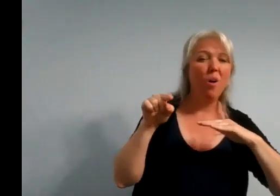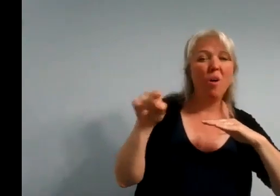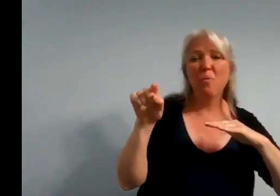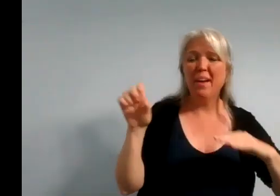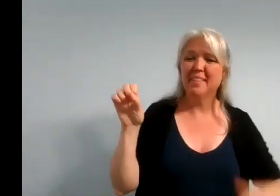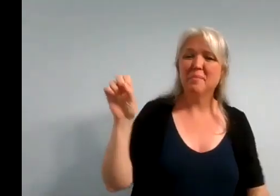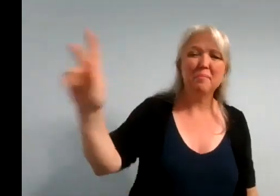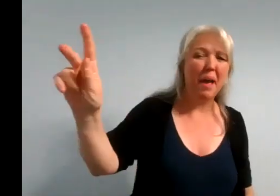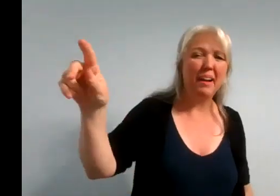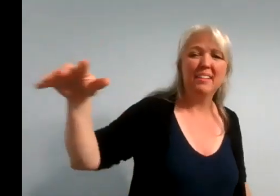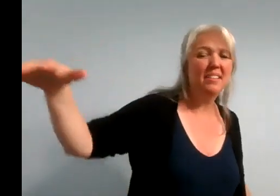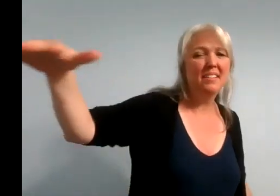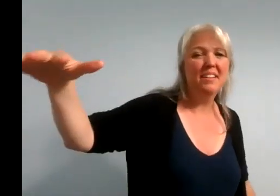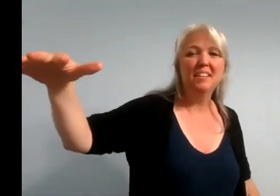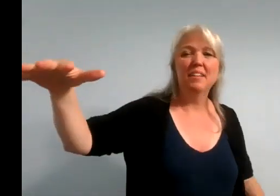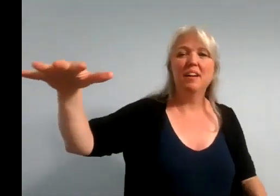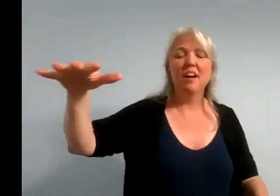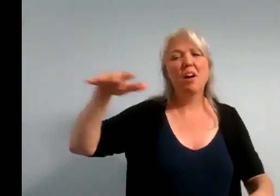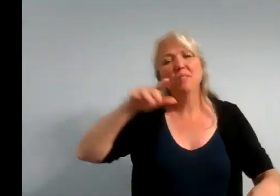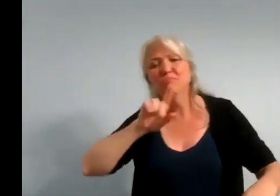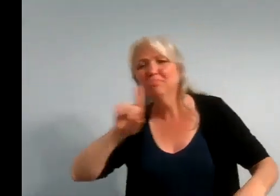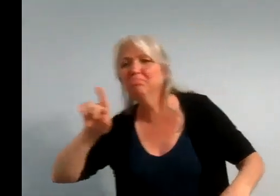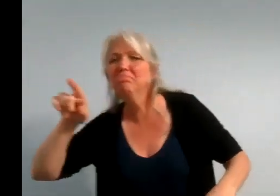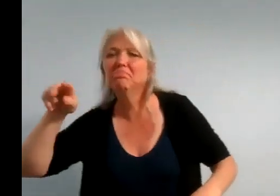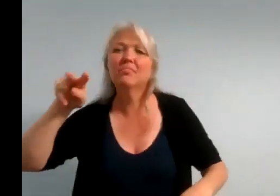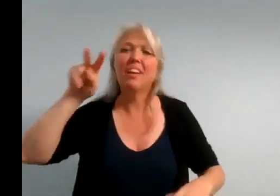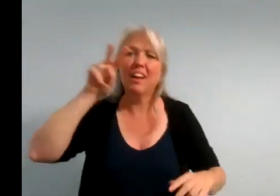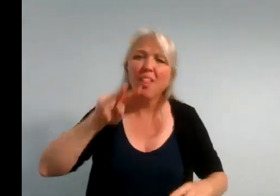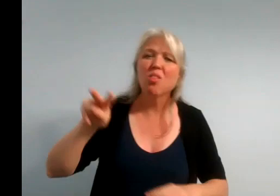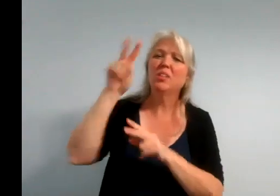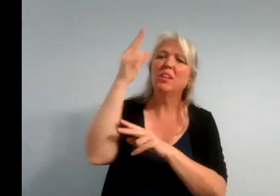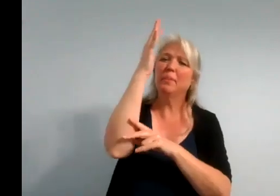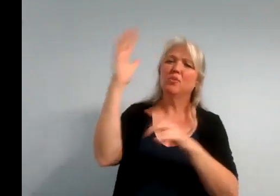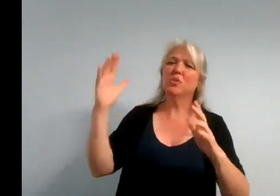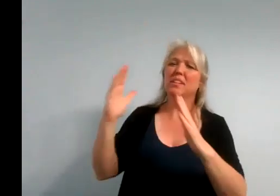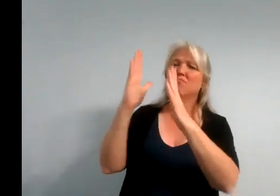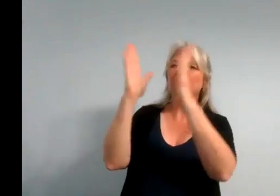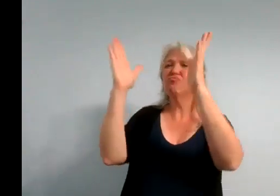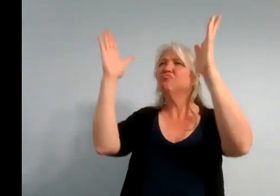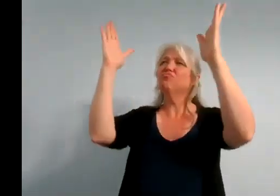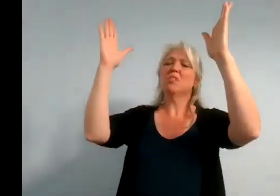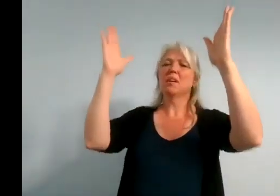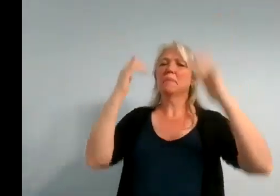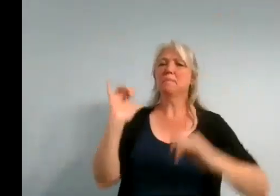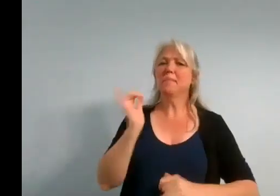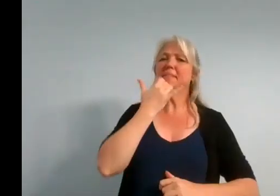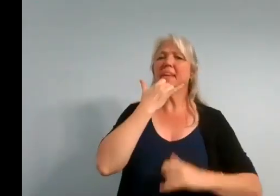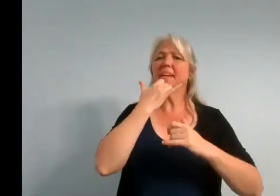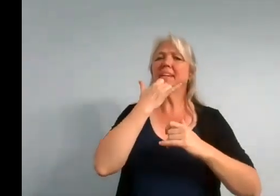I walked back there and looked at her mistake tree. The bottles were quiet; there wasn’t a